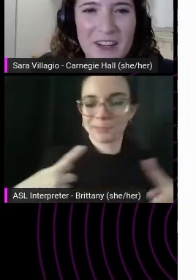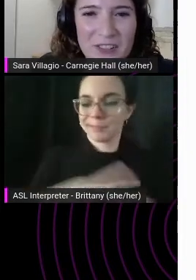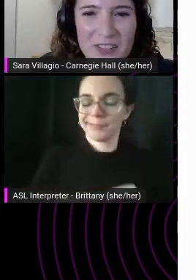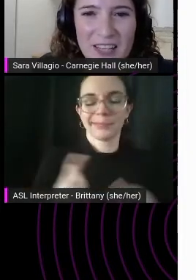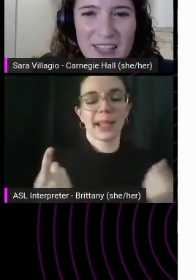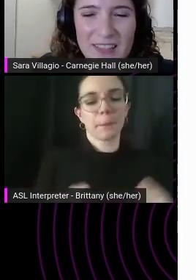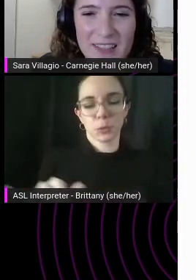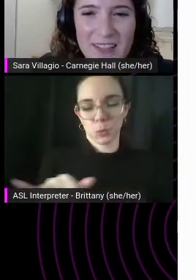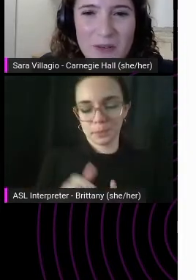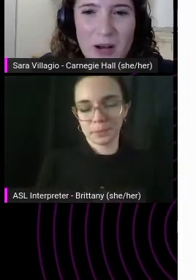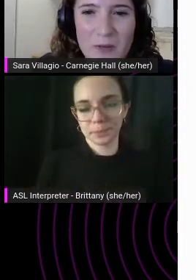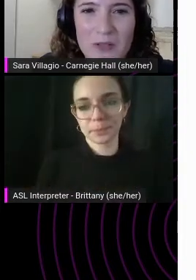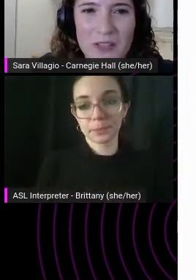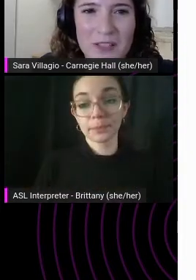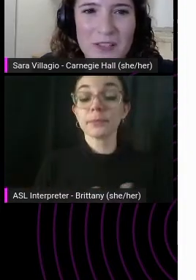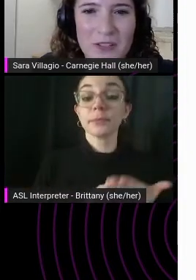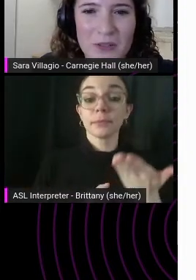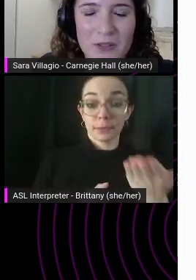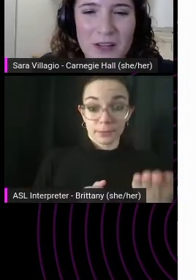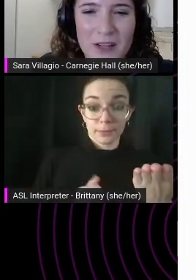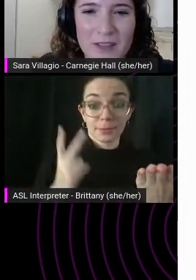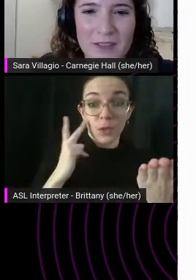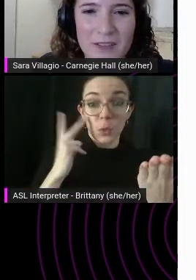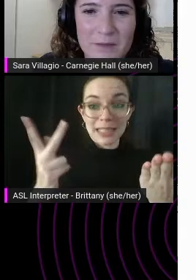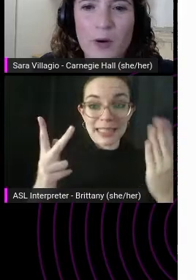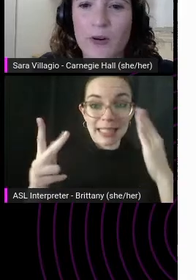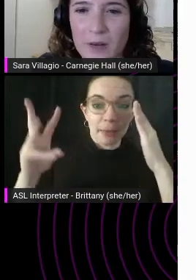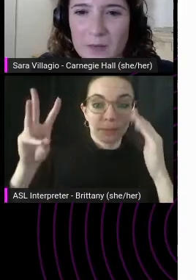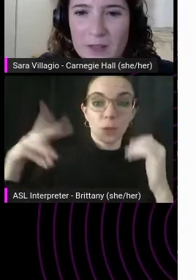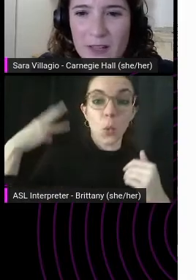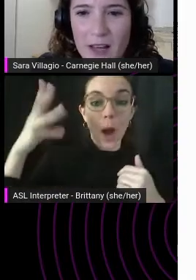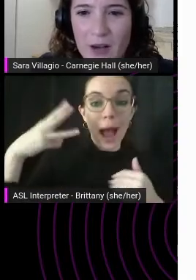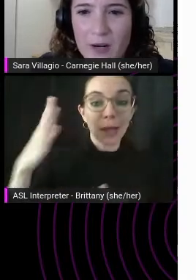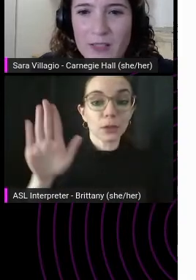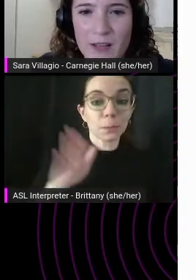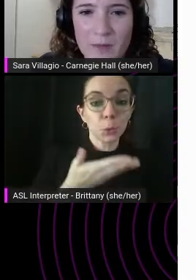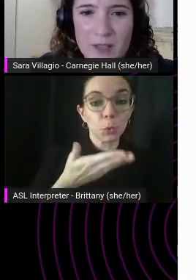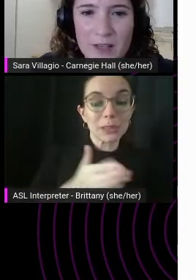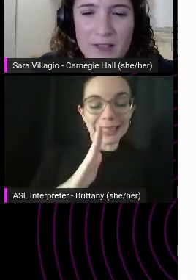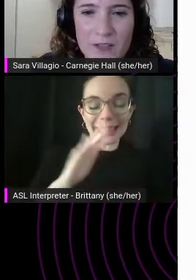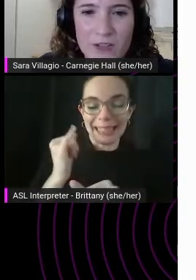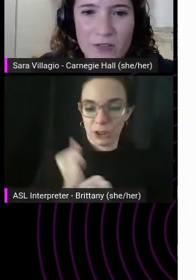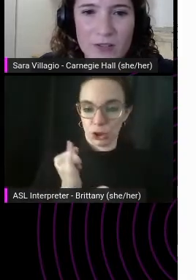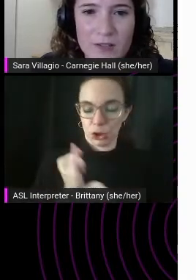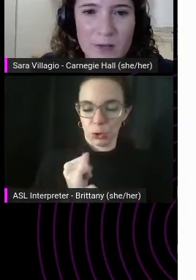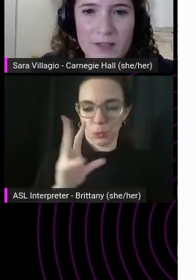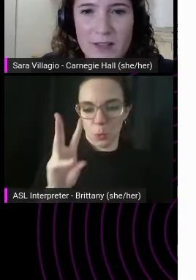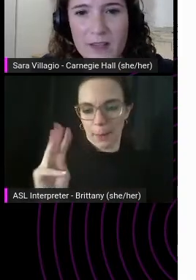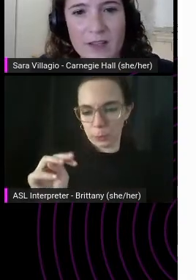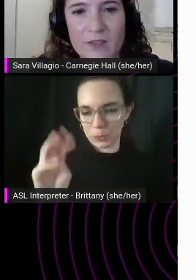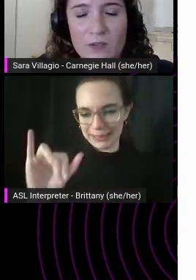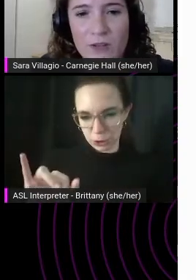Here you see, the Weill Music Institute programs. I wanted to come to this and share this because I think it gives you